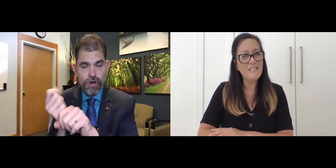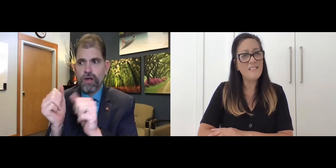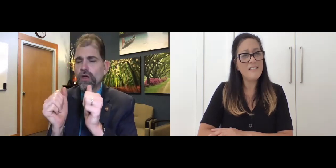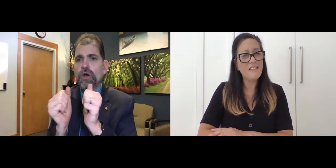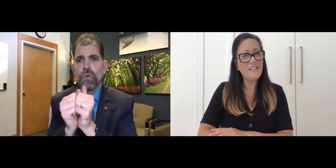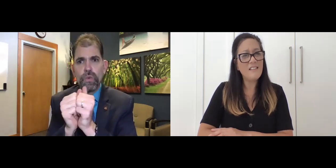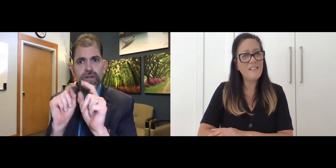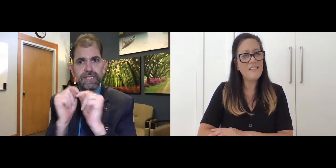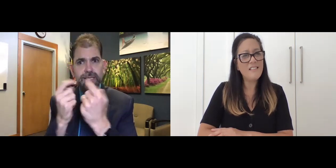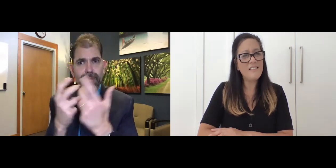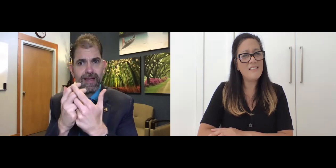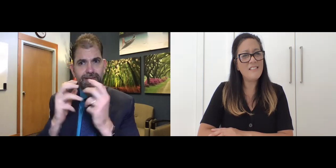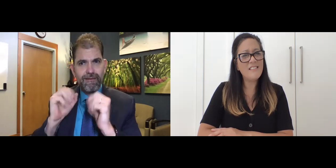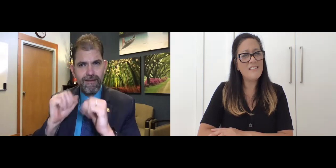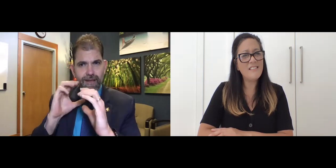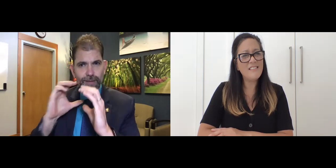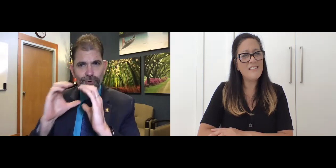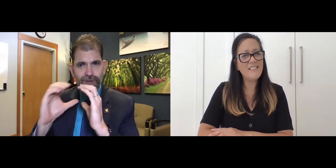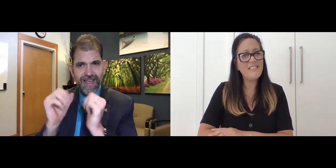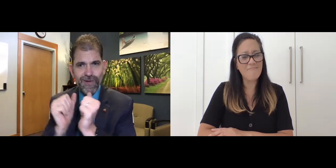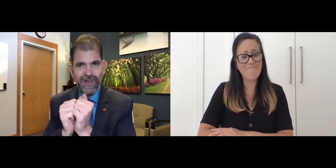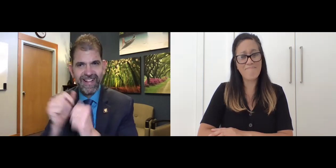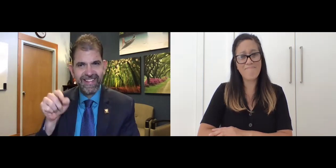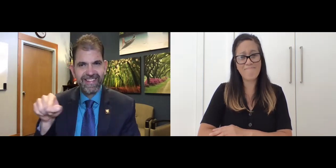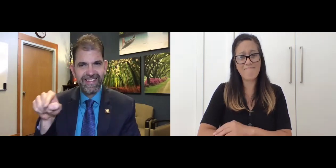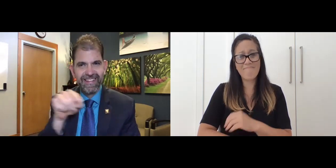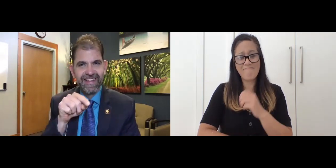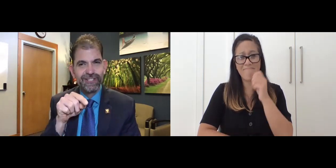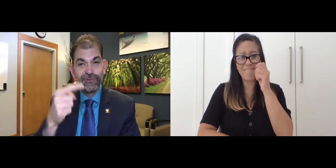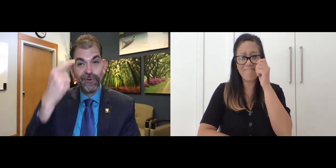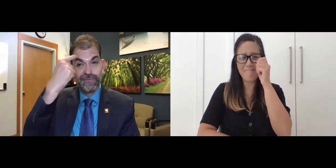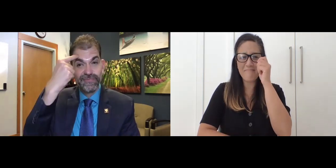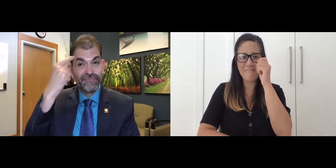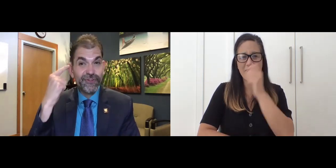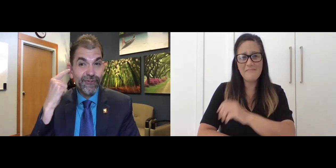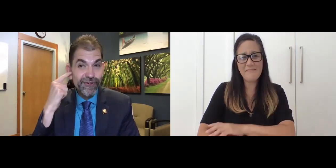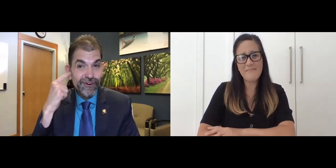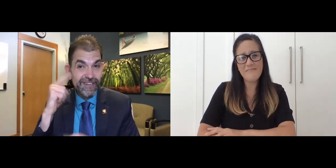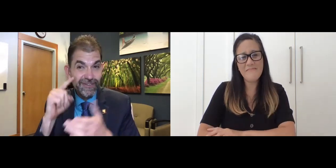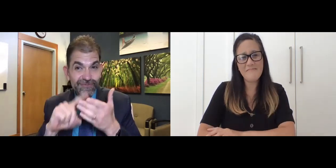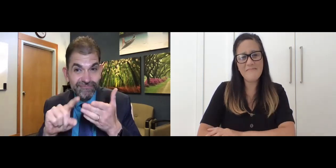especially in baseball, to be on a team where communication was completely